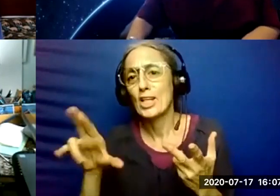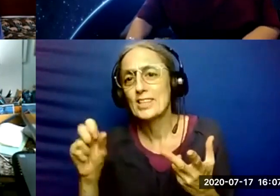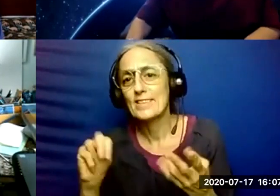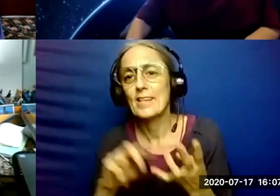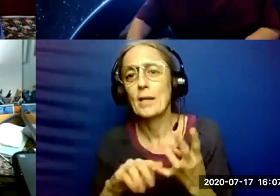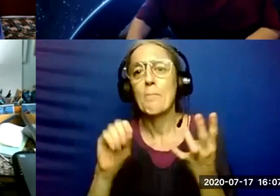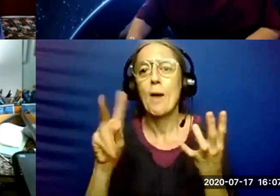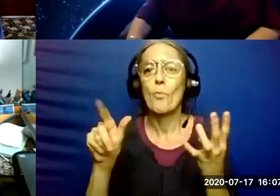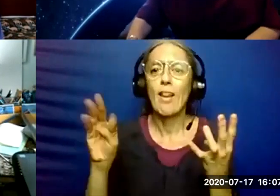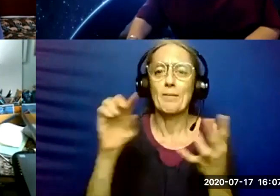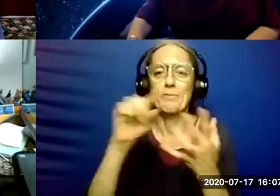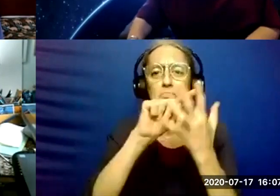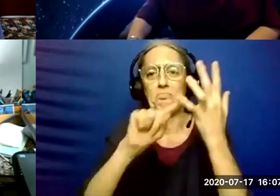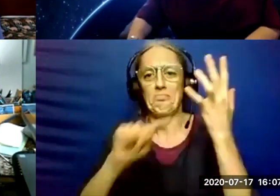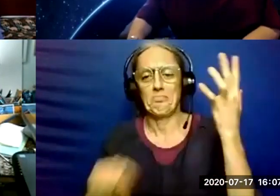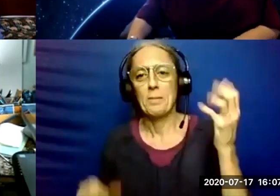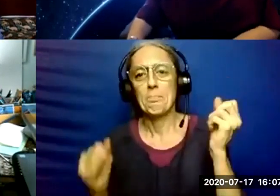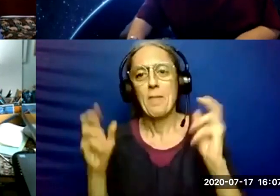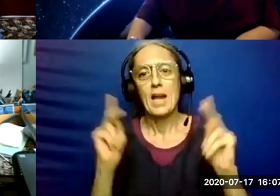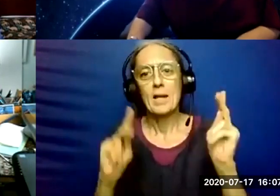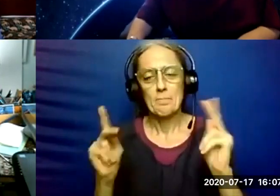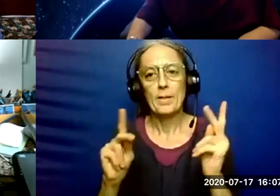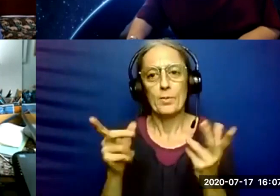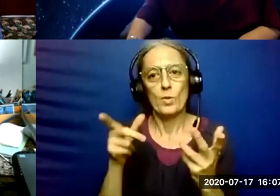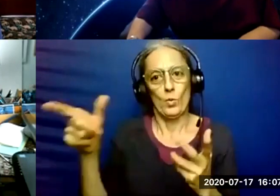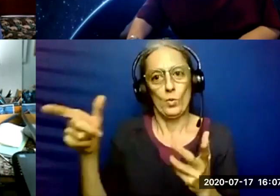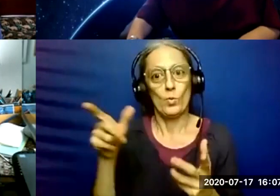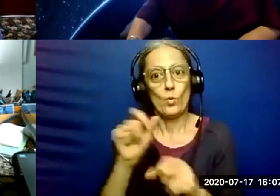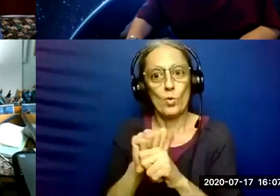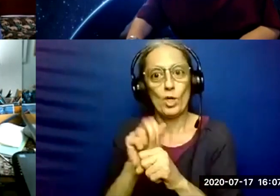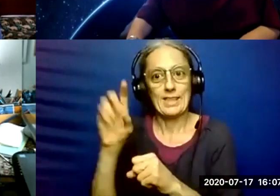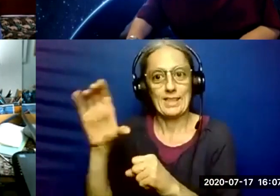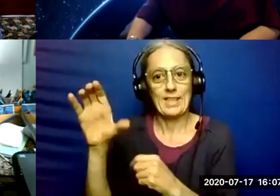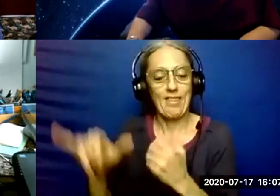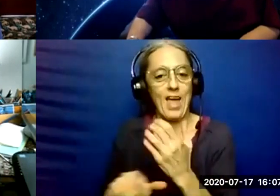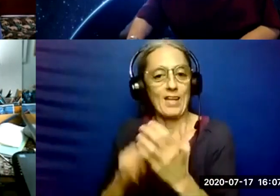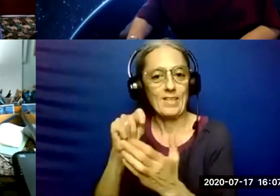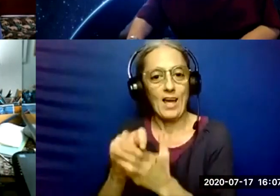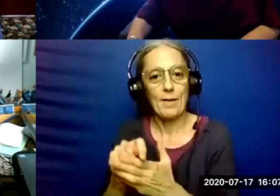many others who were in DC, Tony Coelho, Senator Harkin, Senator